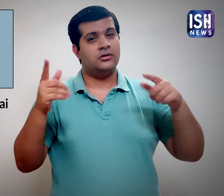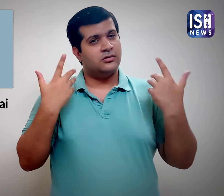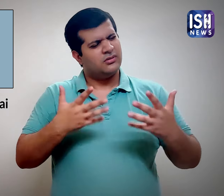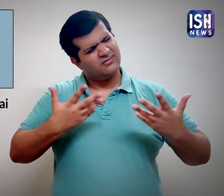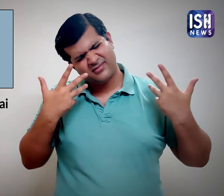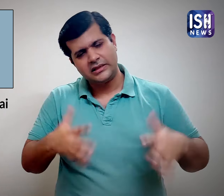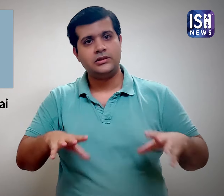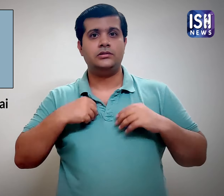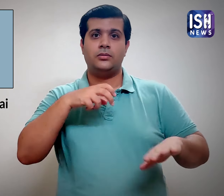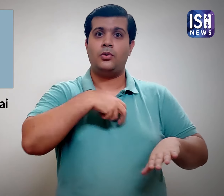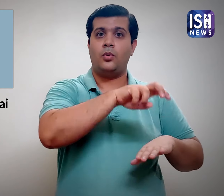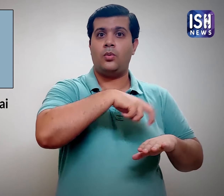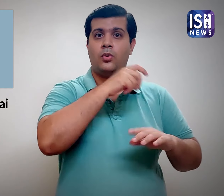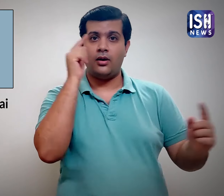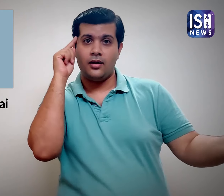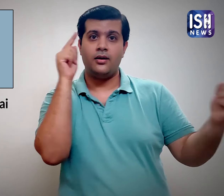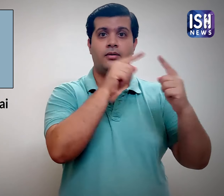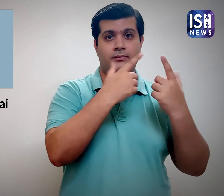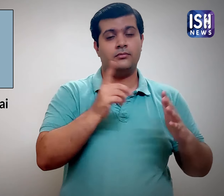However, he did not care and had decided to walk.